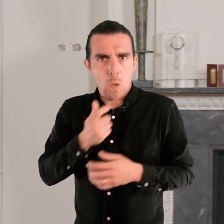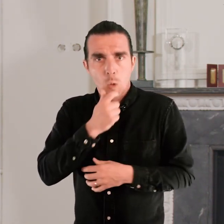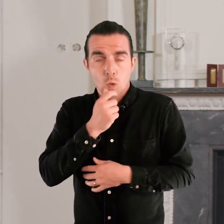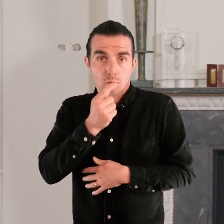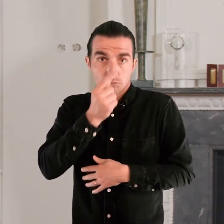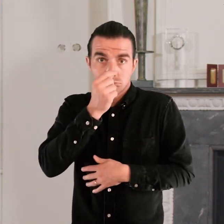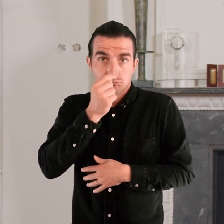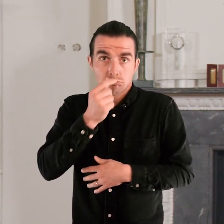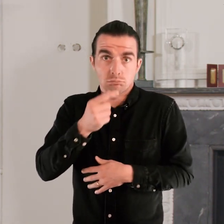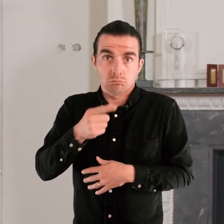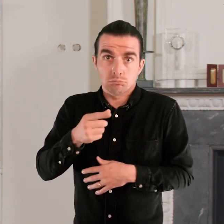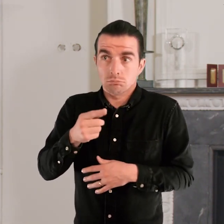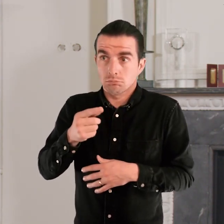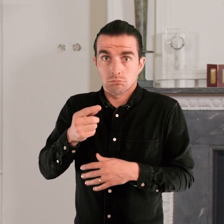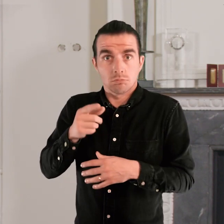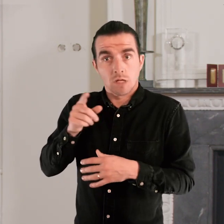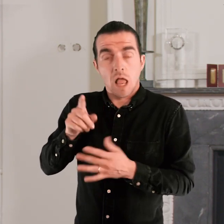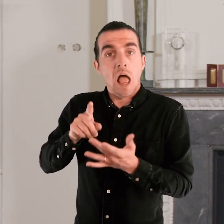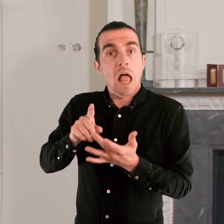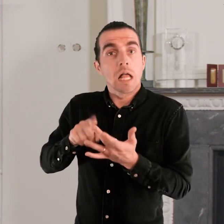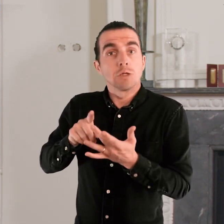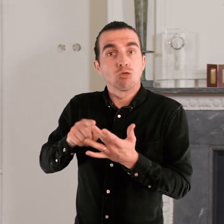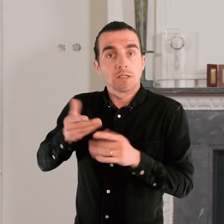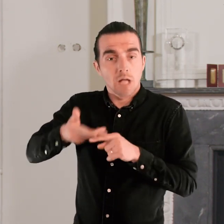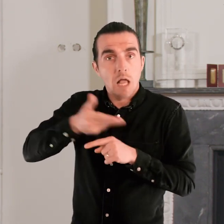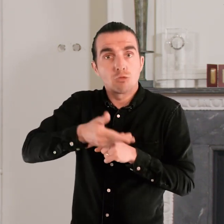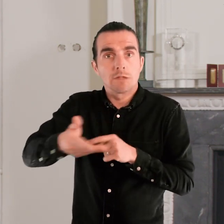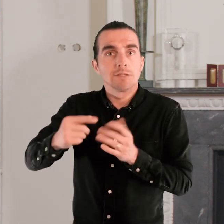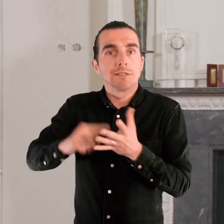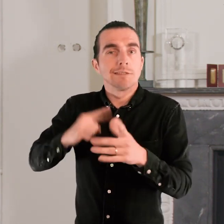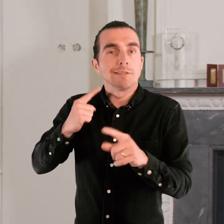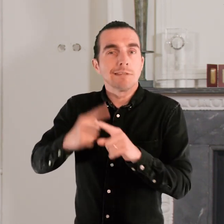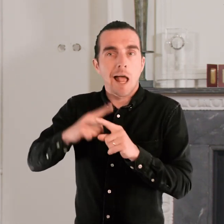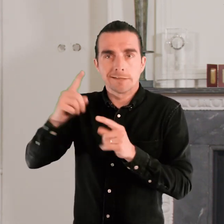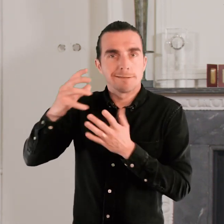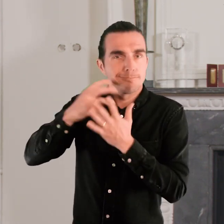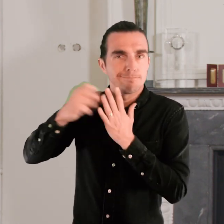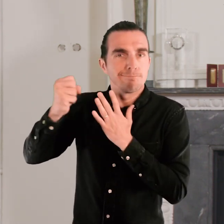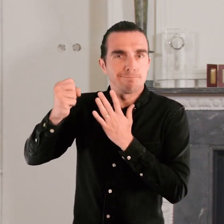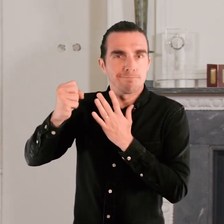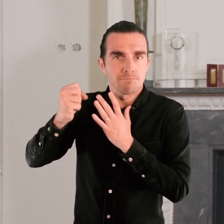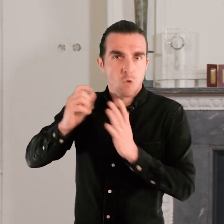Well, we can finance it from the inheritance tax. The inheritance tax, actually, we have it.